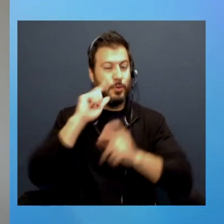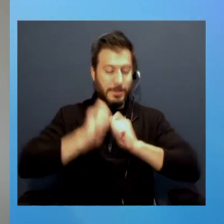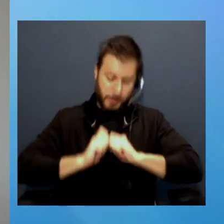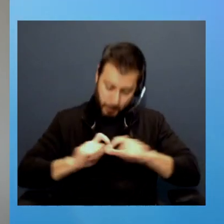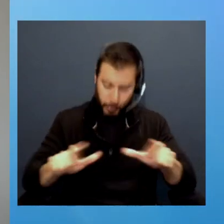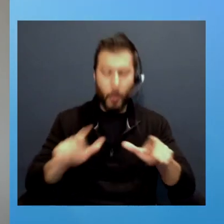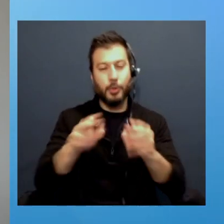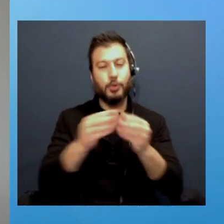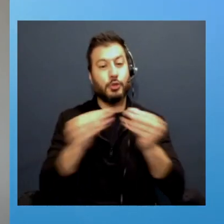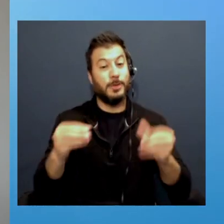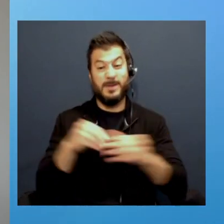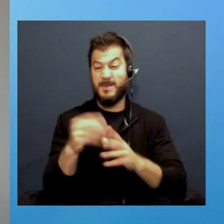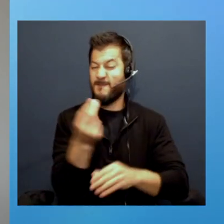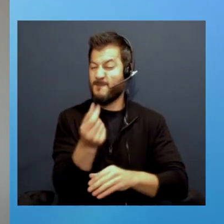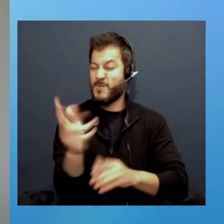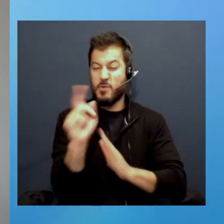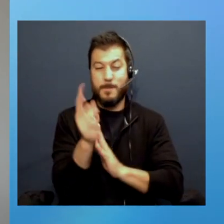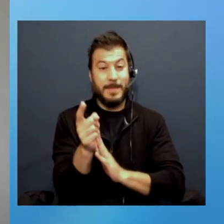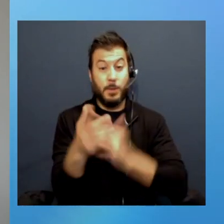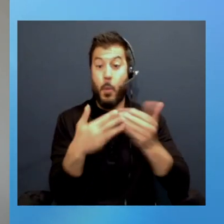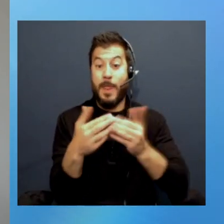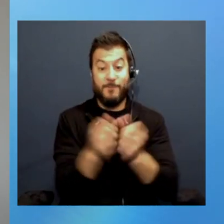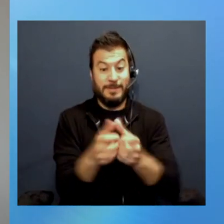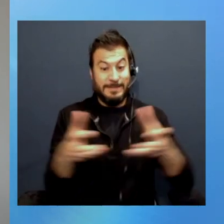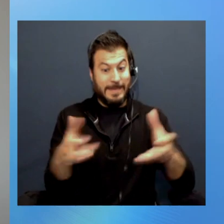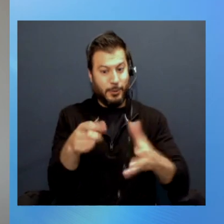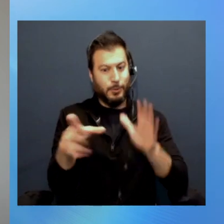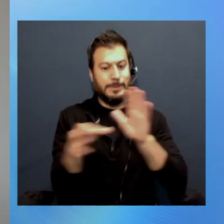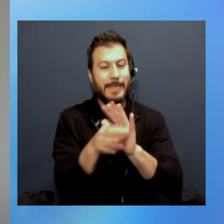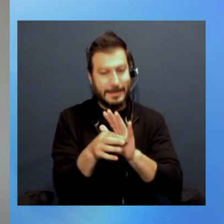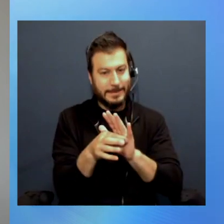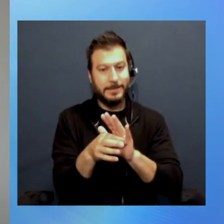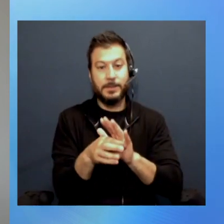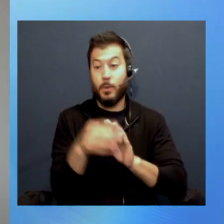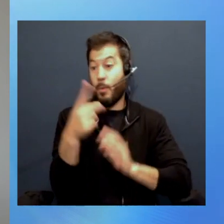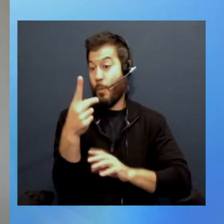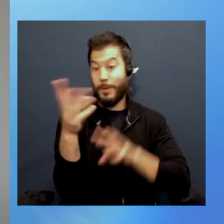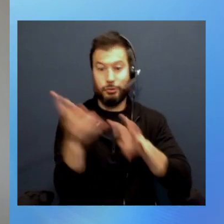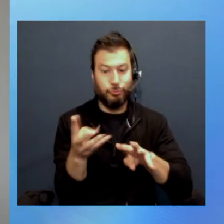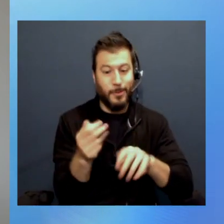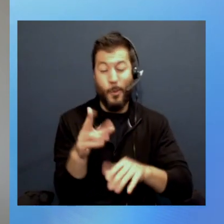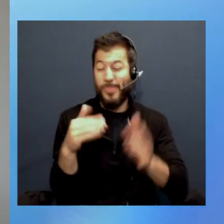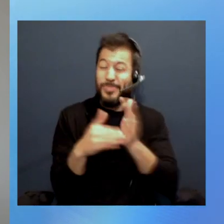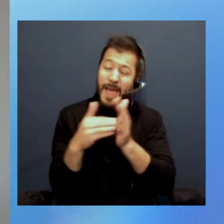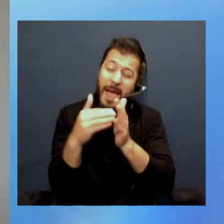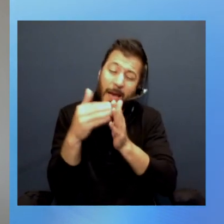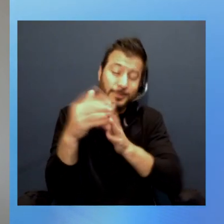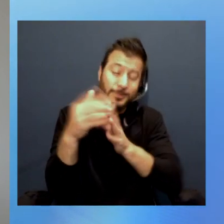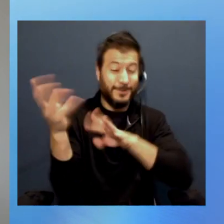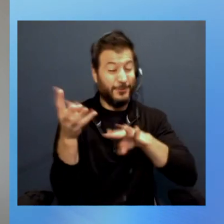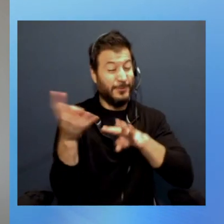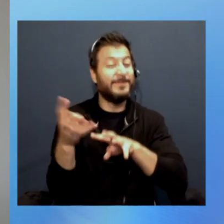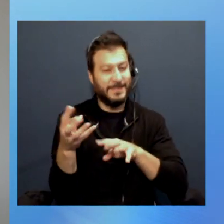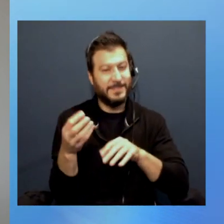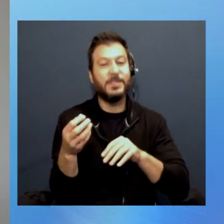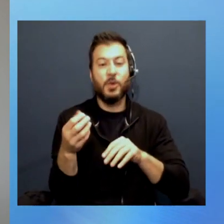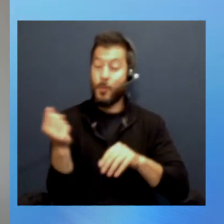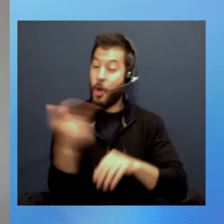and Azure deploys your solution within minutes at whatever scale you selected. This could be one stream or thousands.